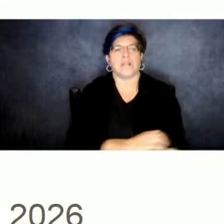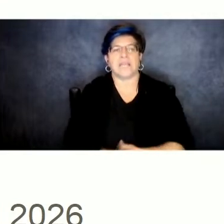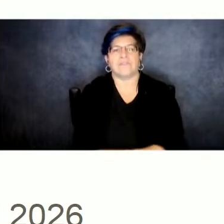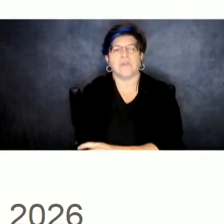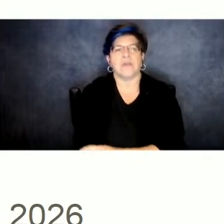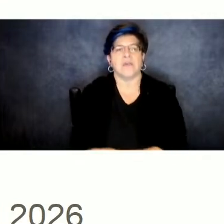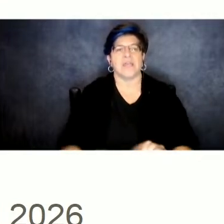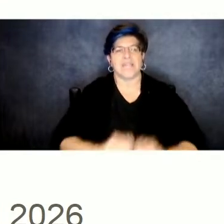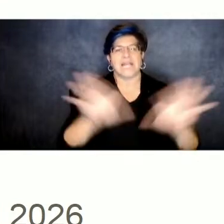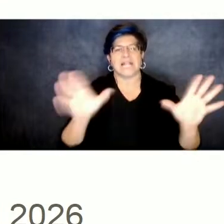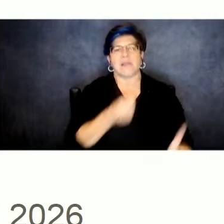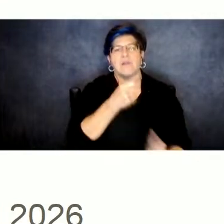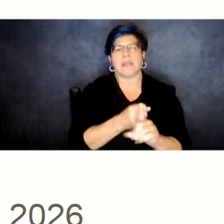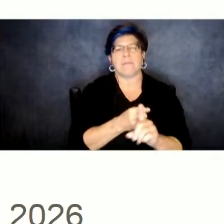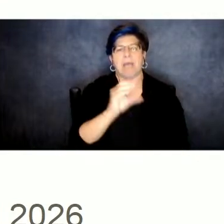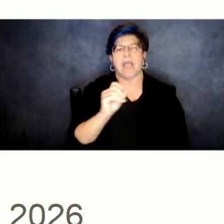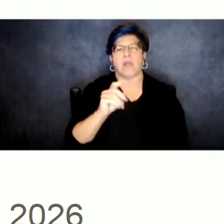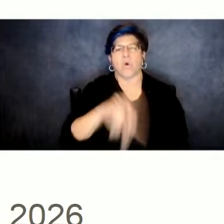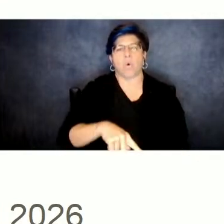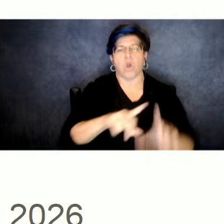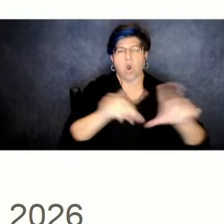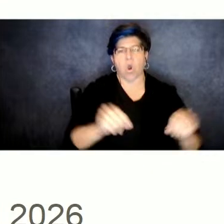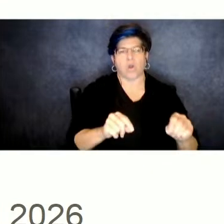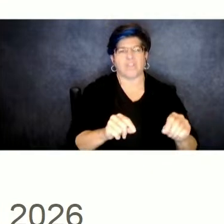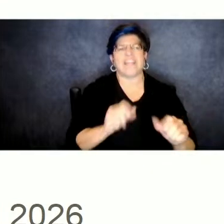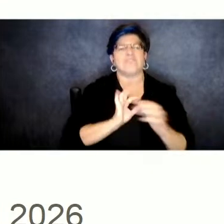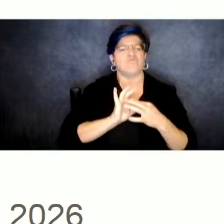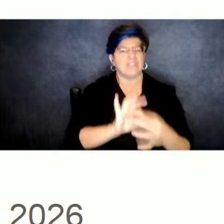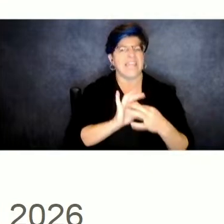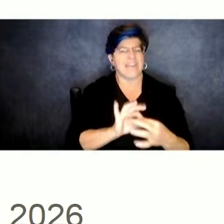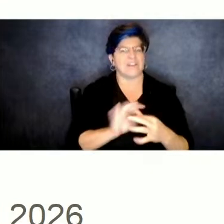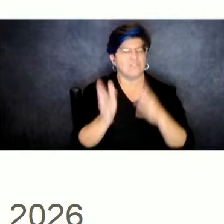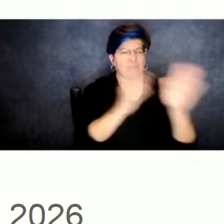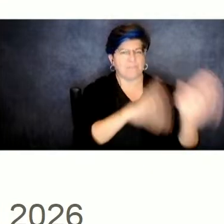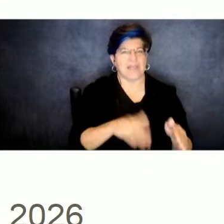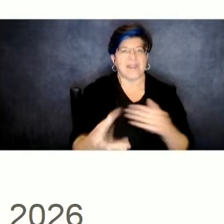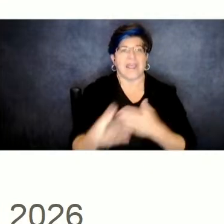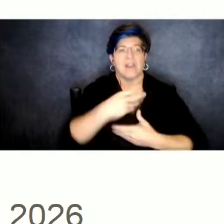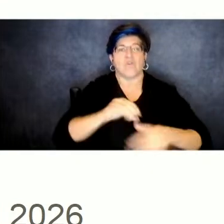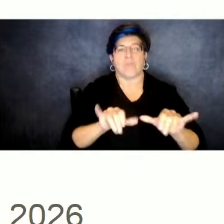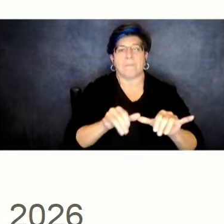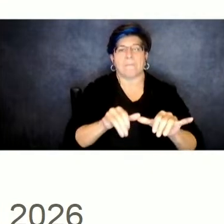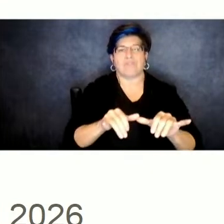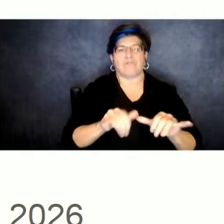IT WILL ALSO HAVE THE CLEAR IMPACT SCORECARD THAT GOES